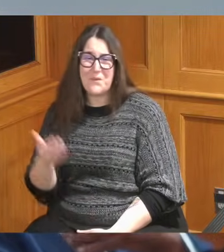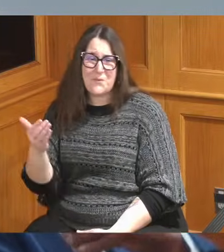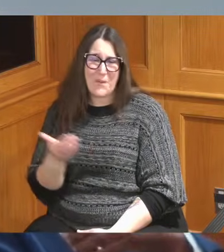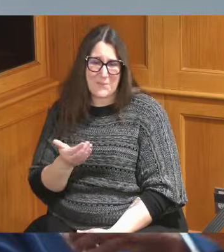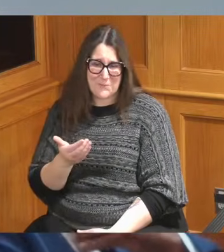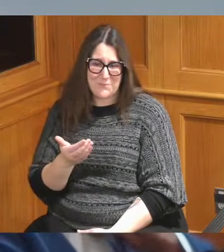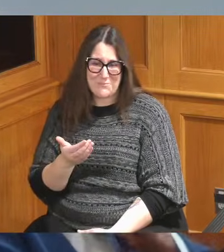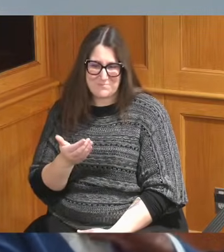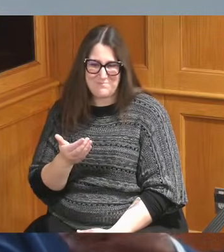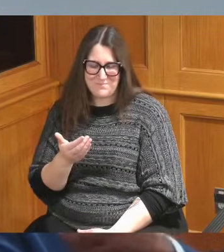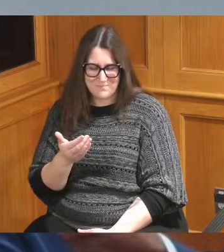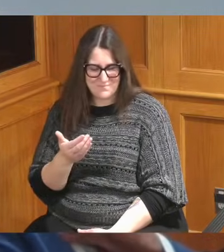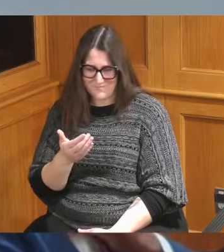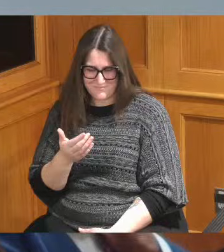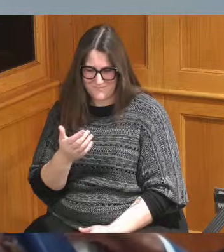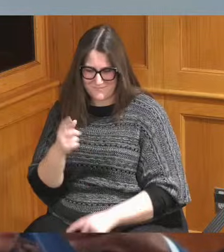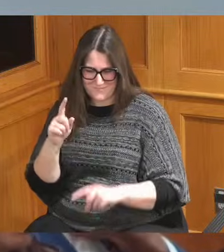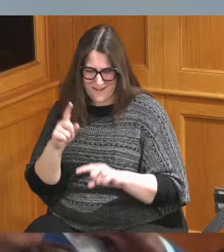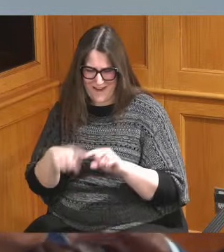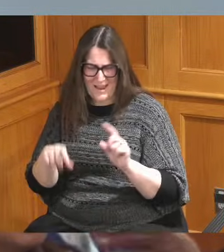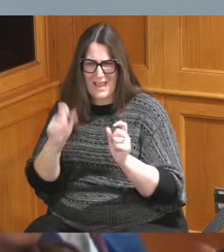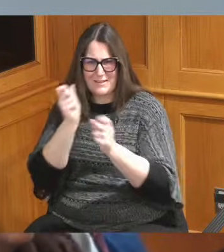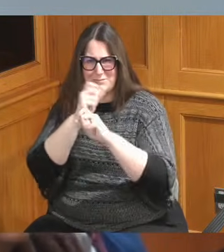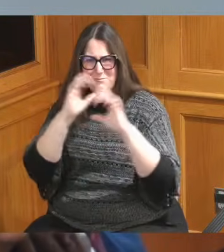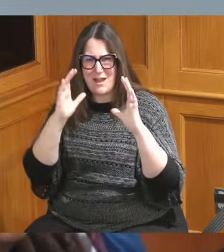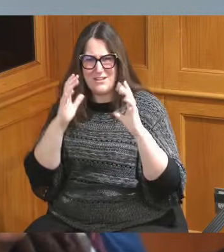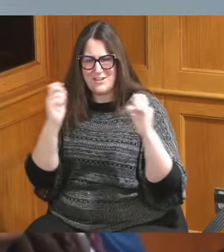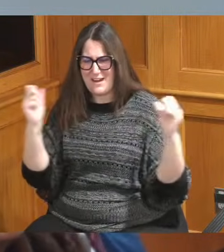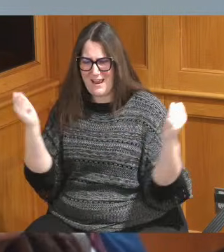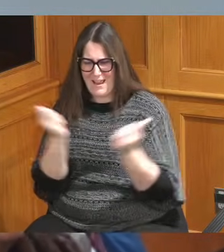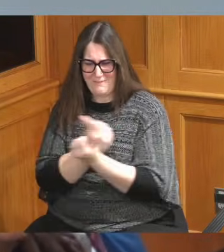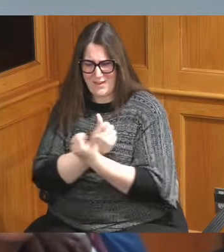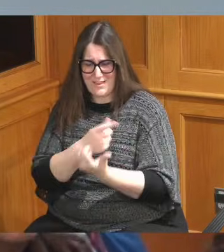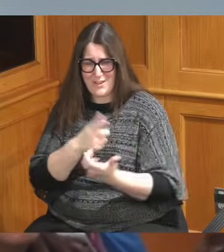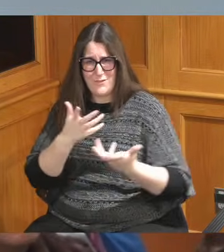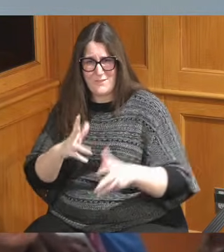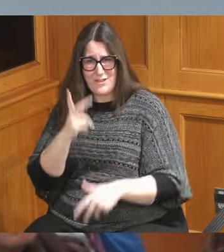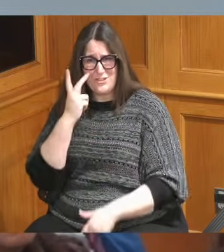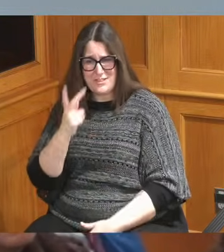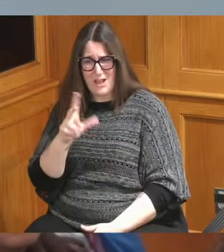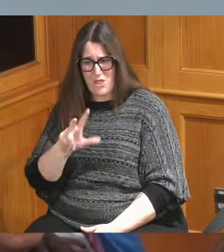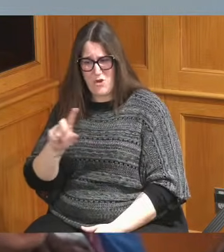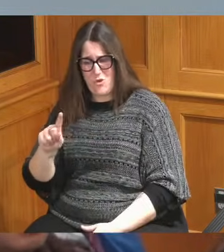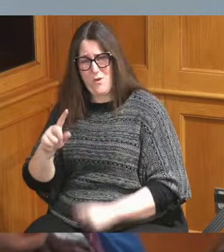Chief Winston. I can't imagine what you have seen in 31 years. I really don't want to imagine,